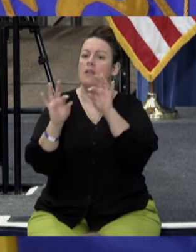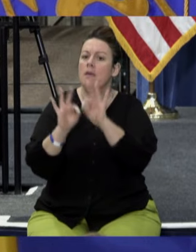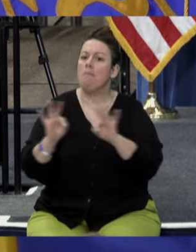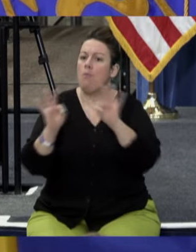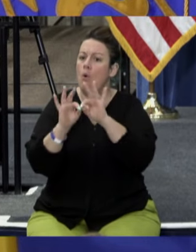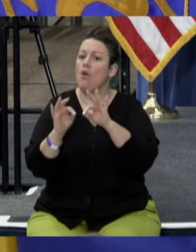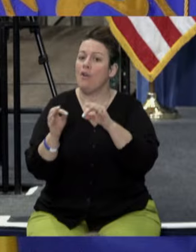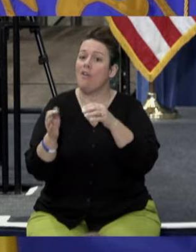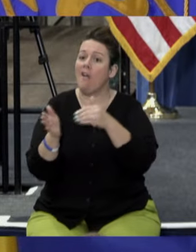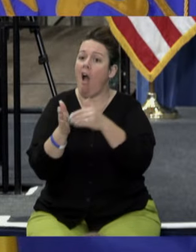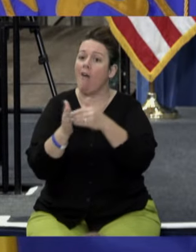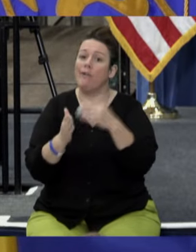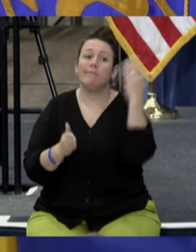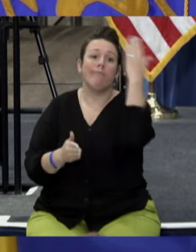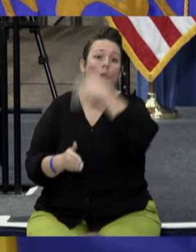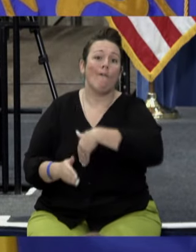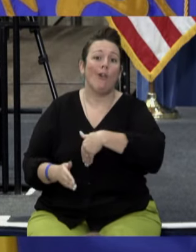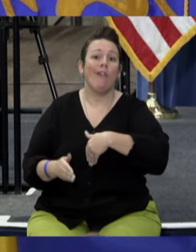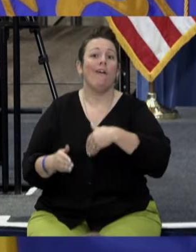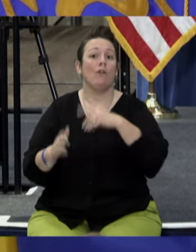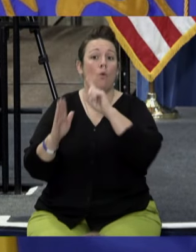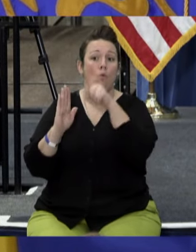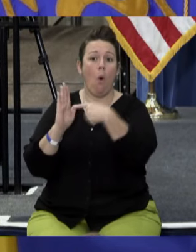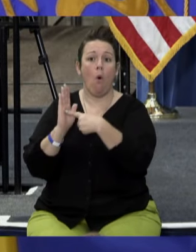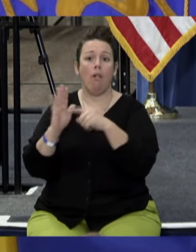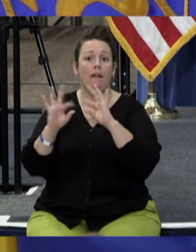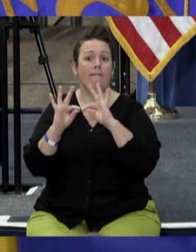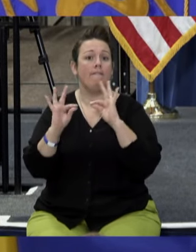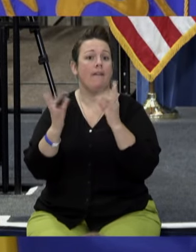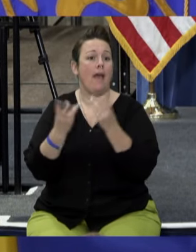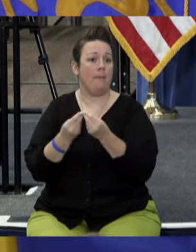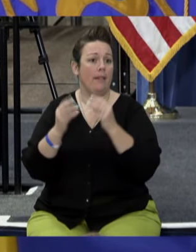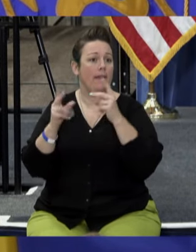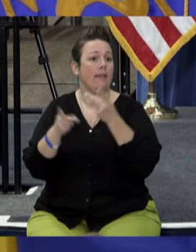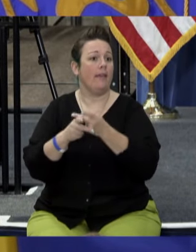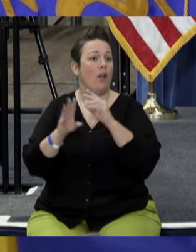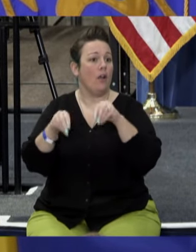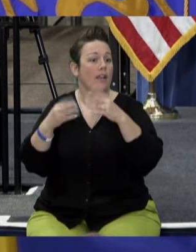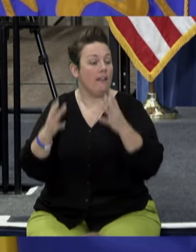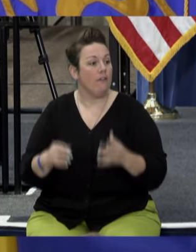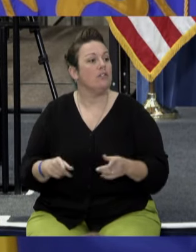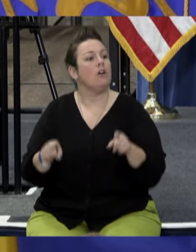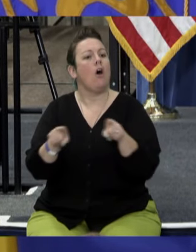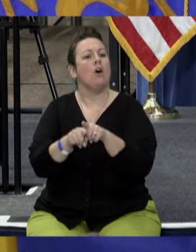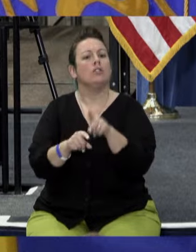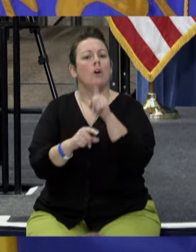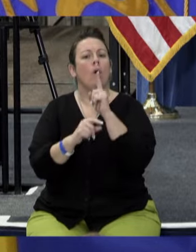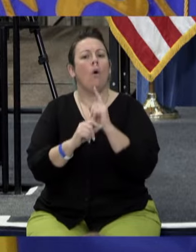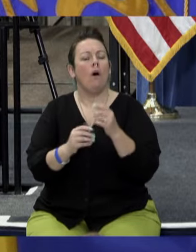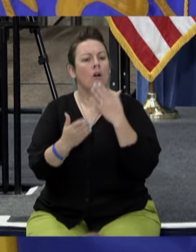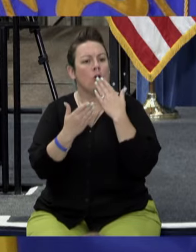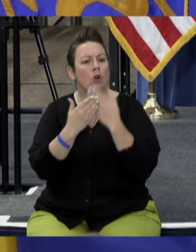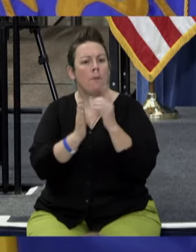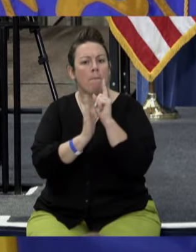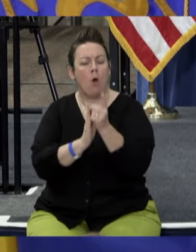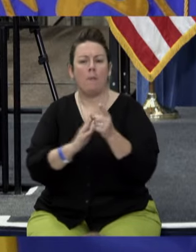overlooked role of family caregivers, it's also a poignant moment to examine our nation's caregiving